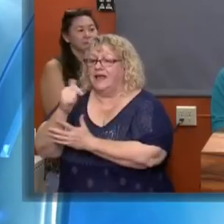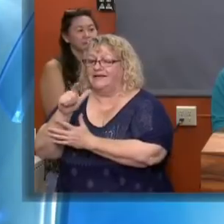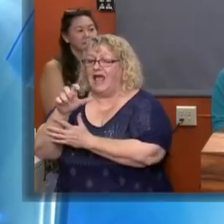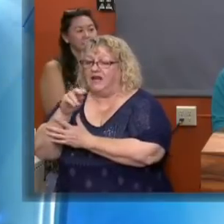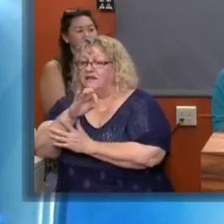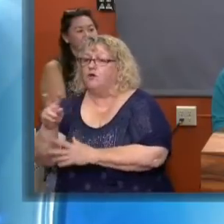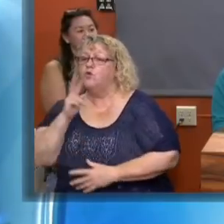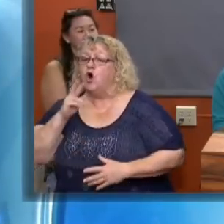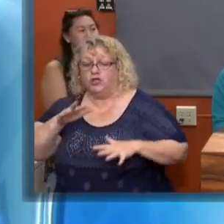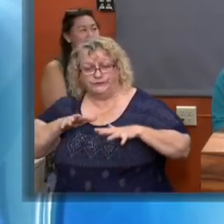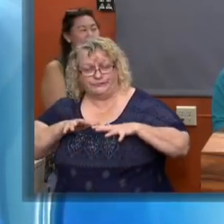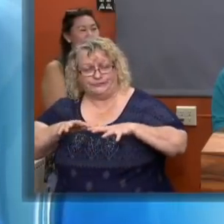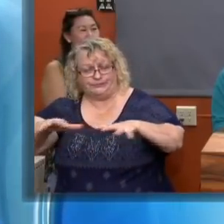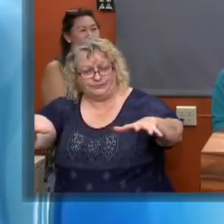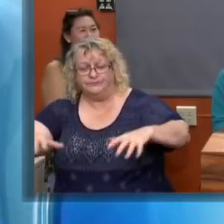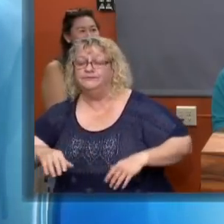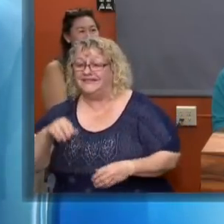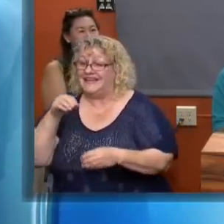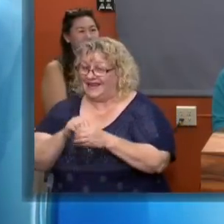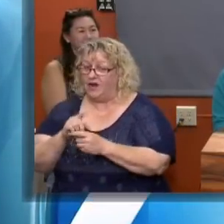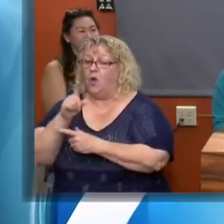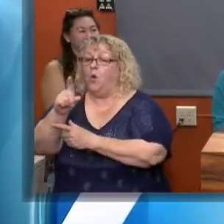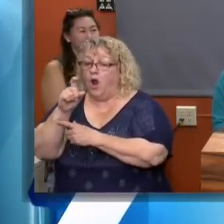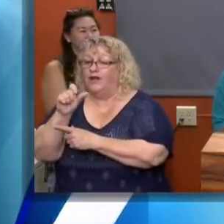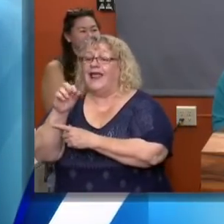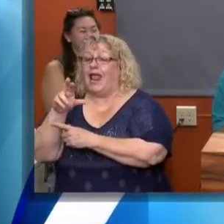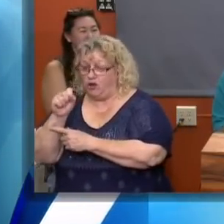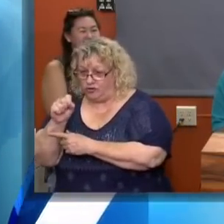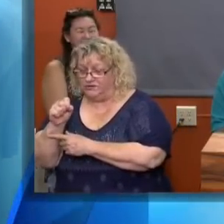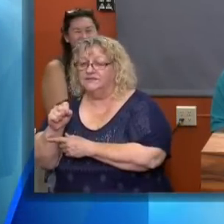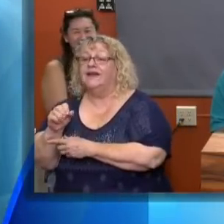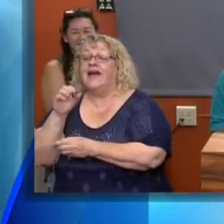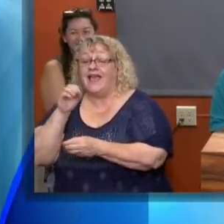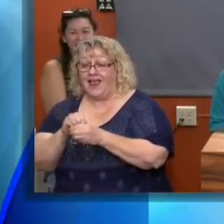CALCULATION IN MILLIONS OF GO GALLONS. SOMETHING MORE PEOPLE UNDERSTAND. 21 MILLION GALLONS.